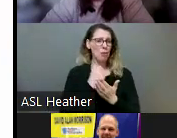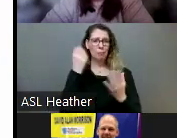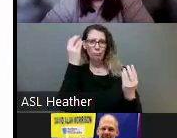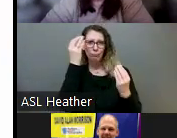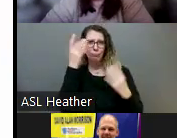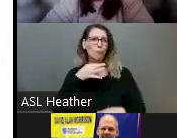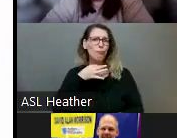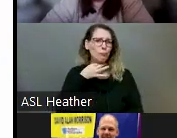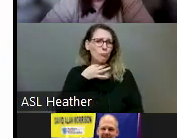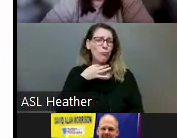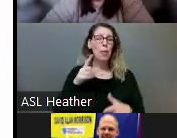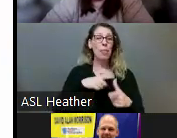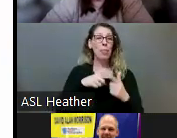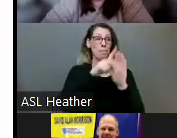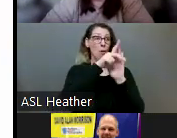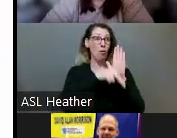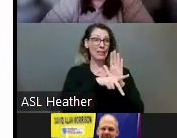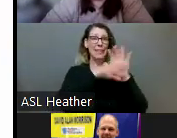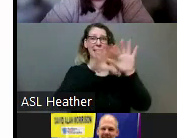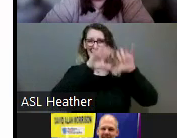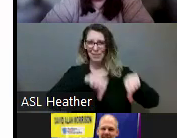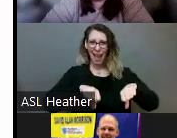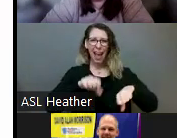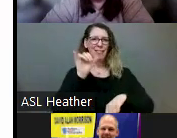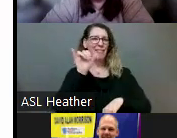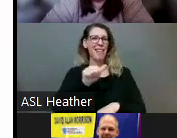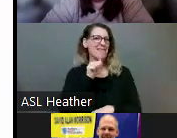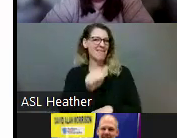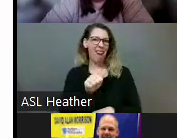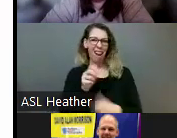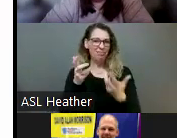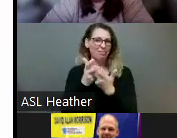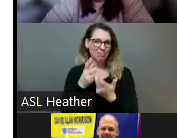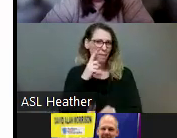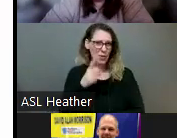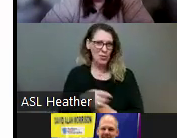and dismantle policies and practices that don't serve our youth. We want to make it